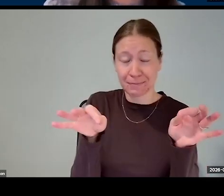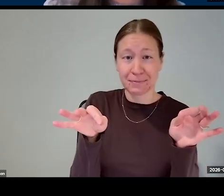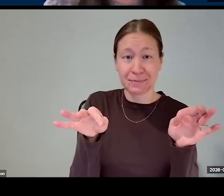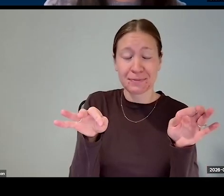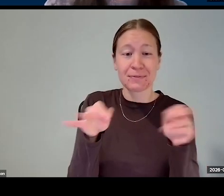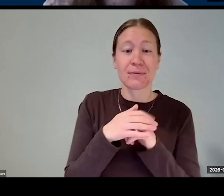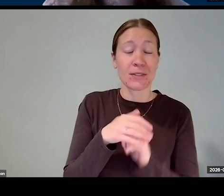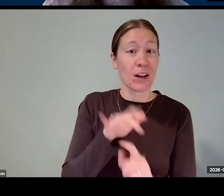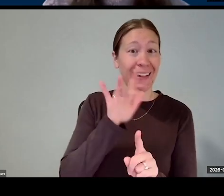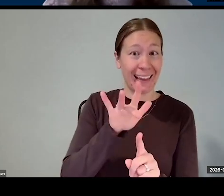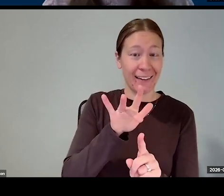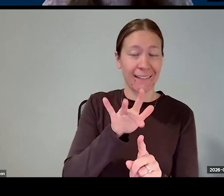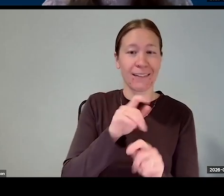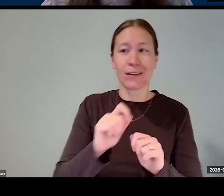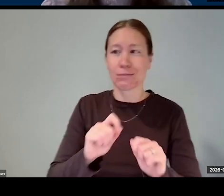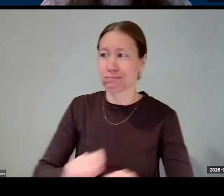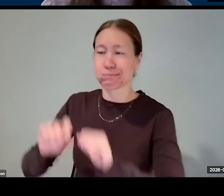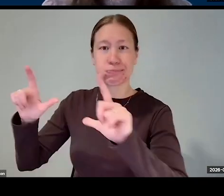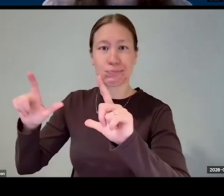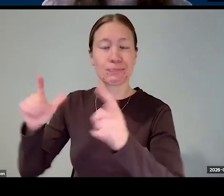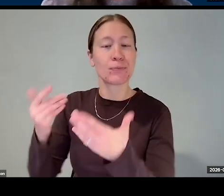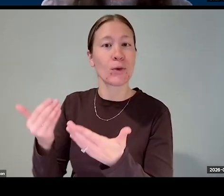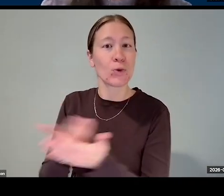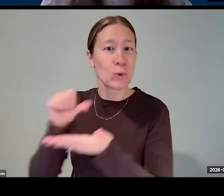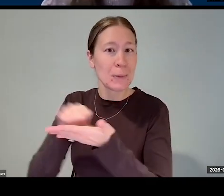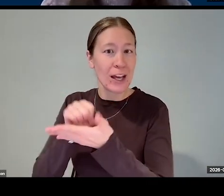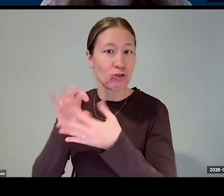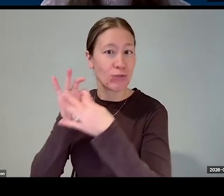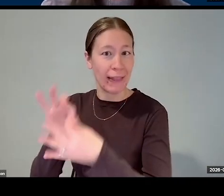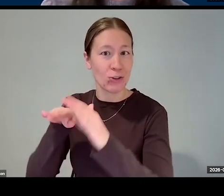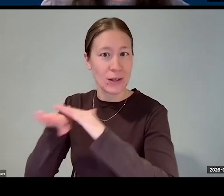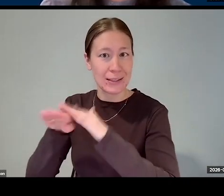to a webpage about accessible hyperlinks. So it's well described.